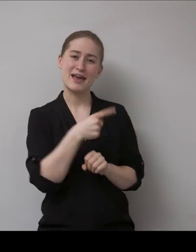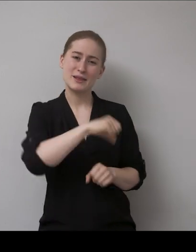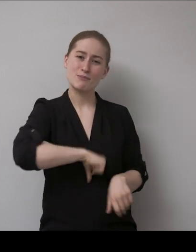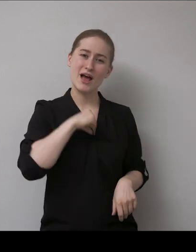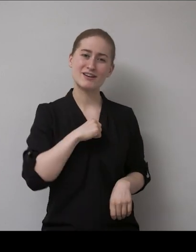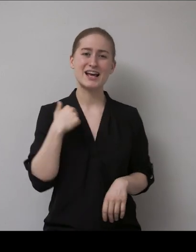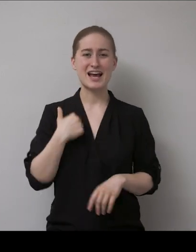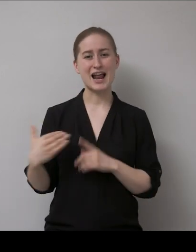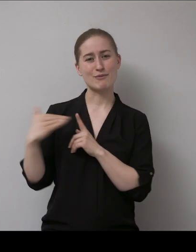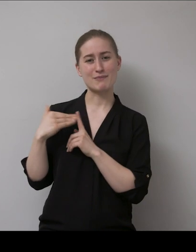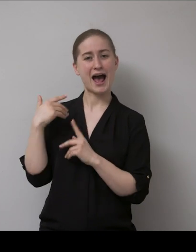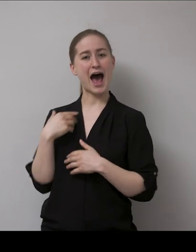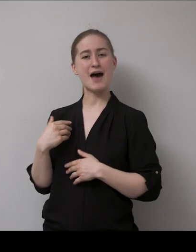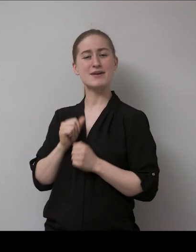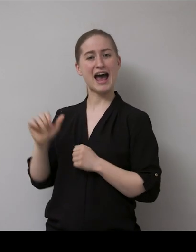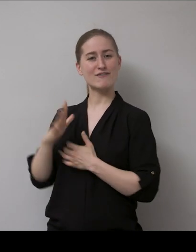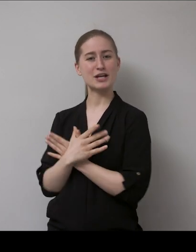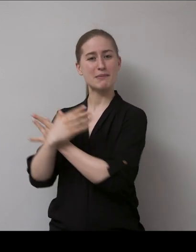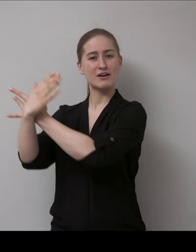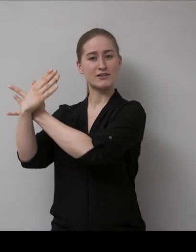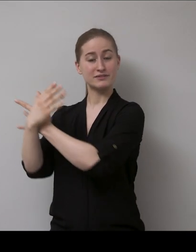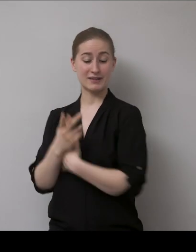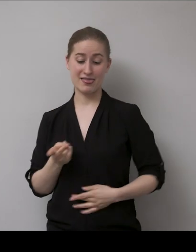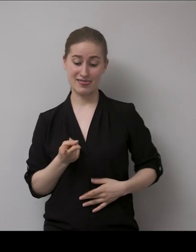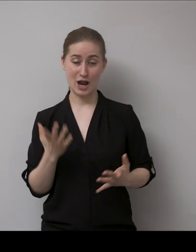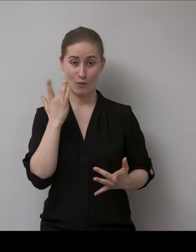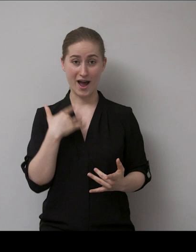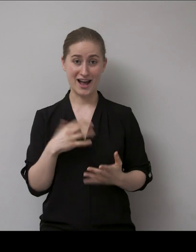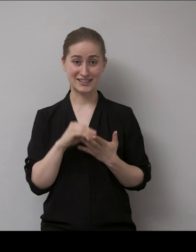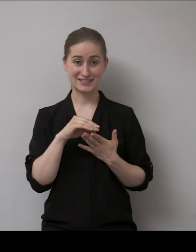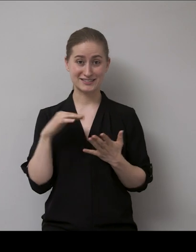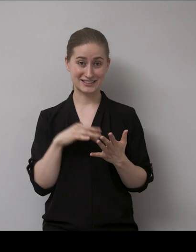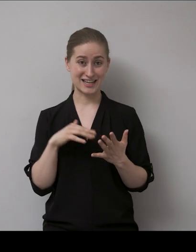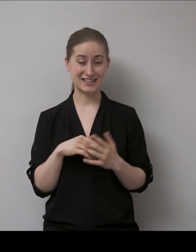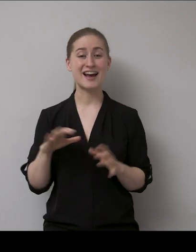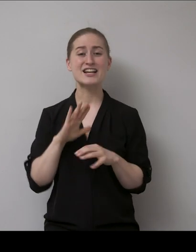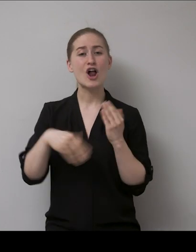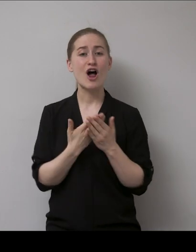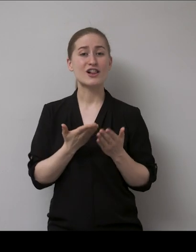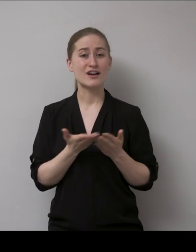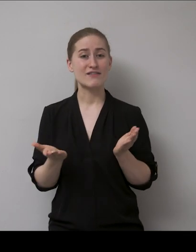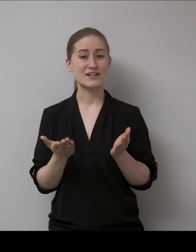I'm an African butterfly. They are why I studied. I did all of this so I can make a difference fighting climate change.